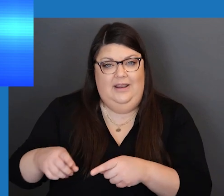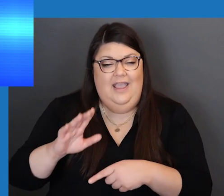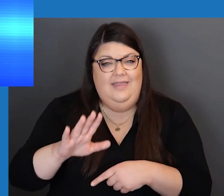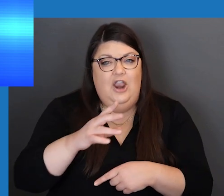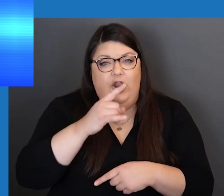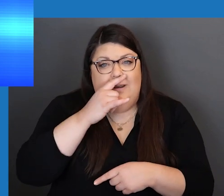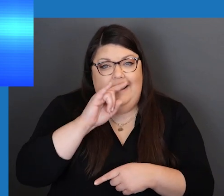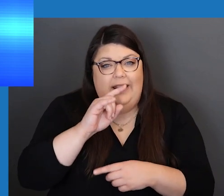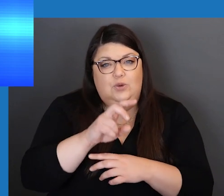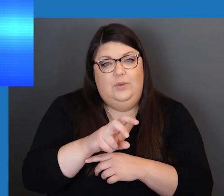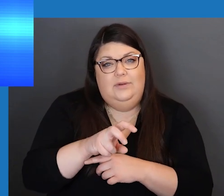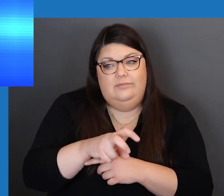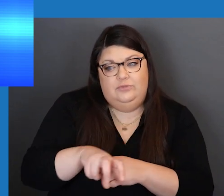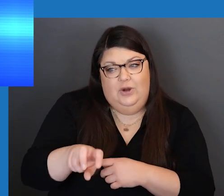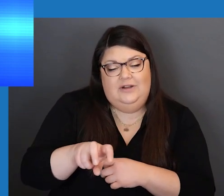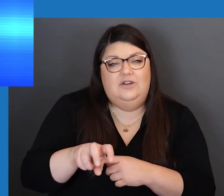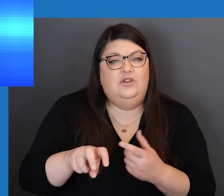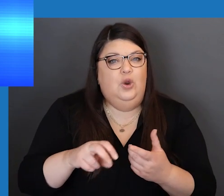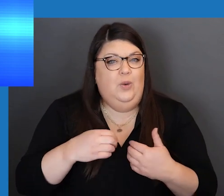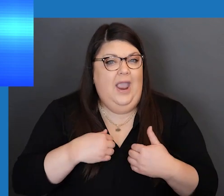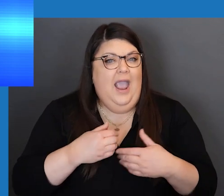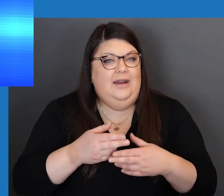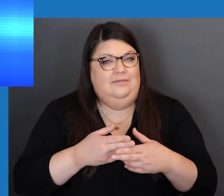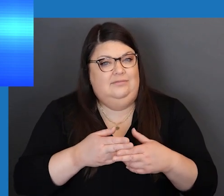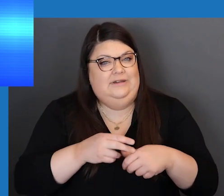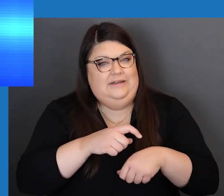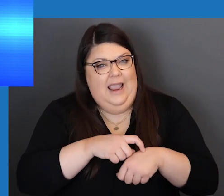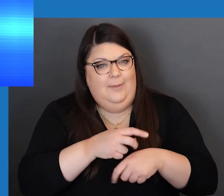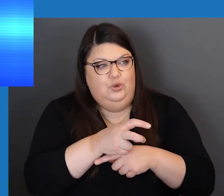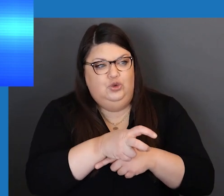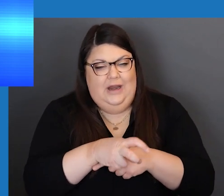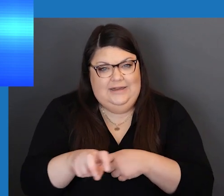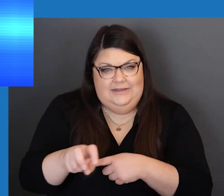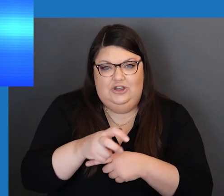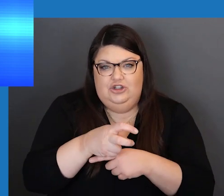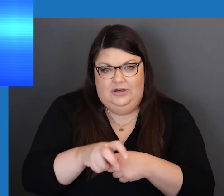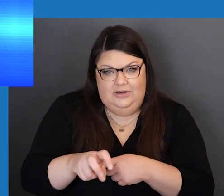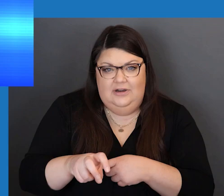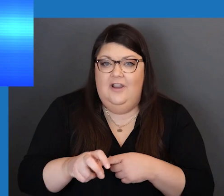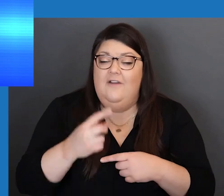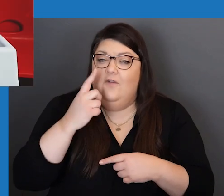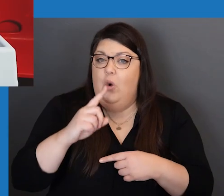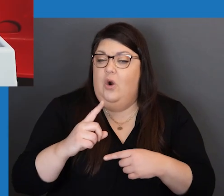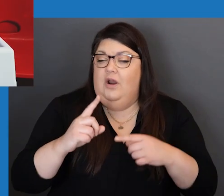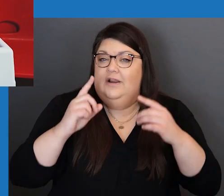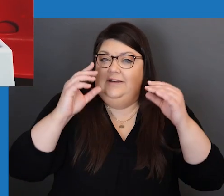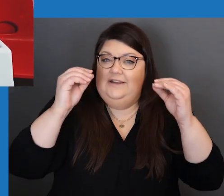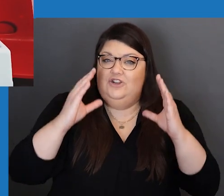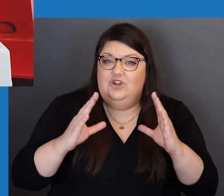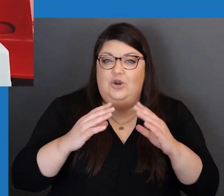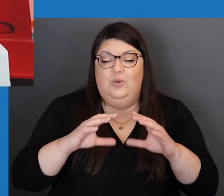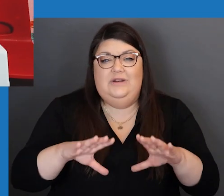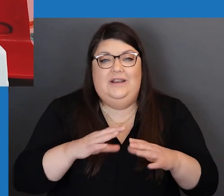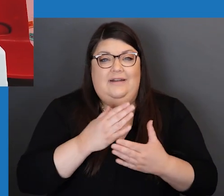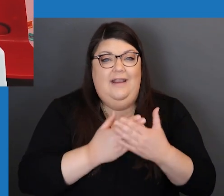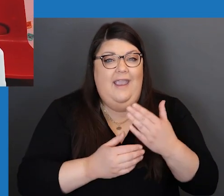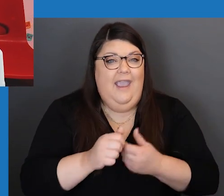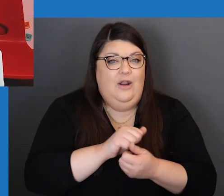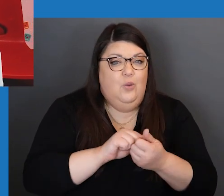We did a little bit of transition time with them. And for the teacher, we just did handwashing, diaper changing routines with her.